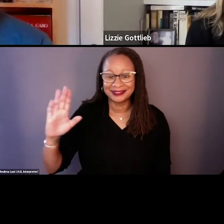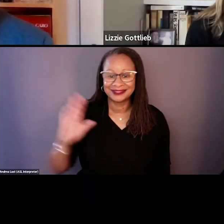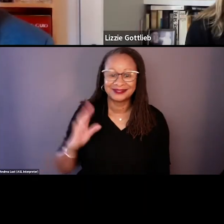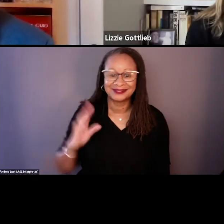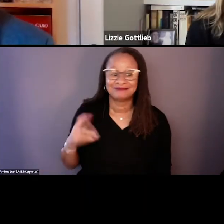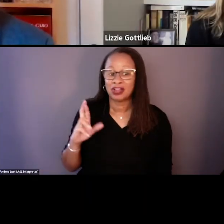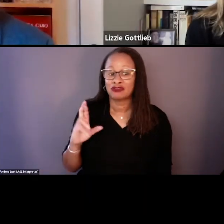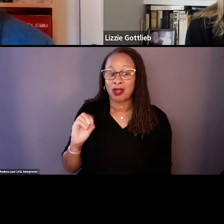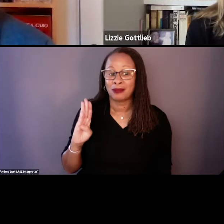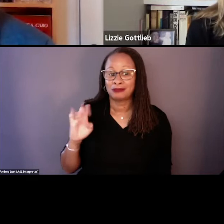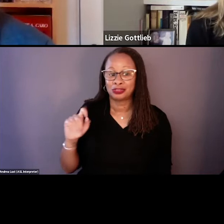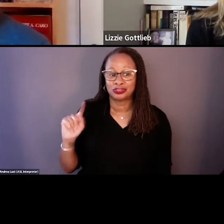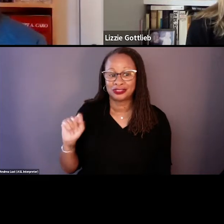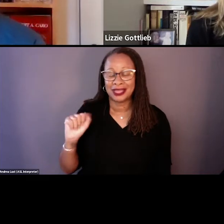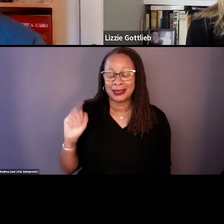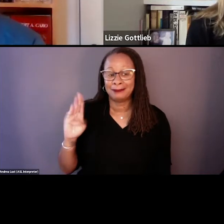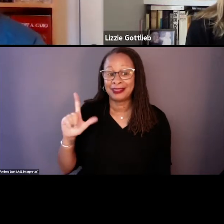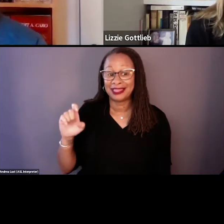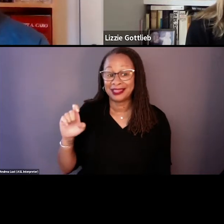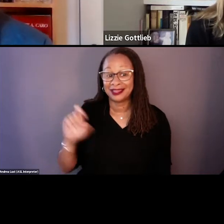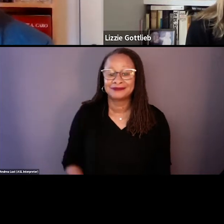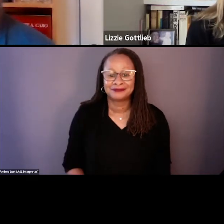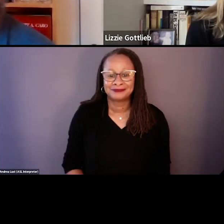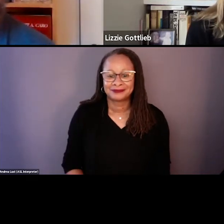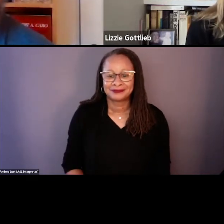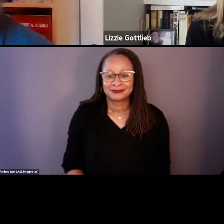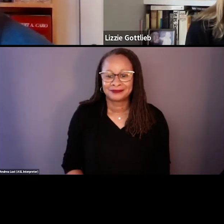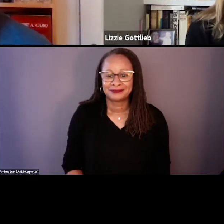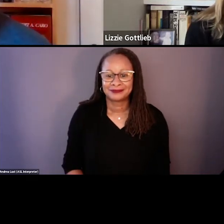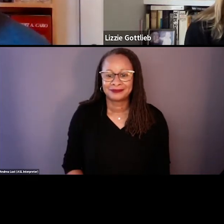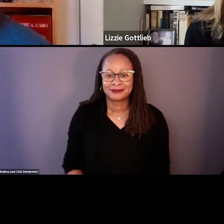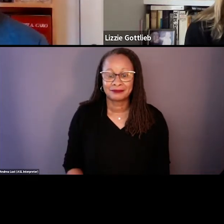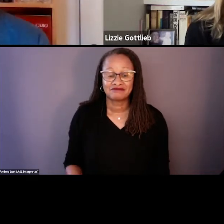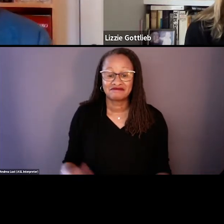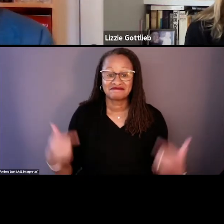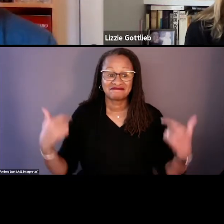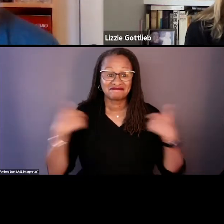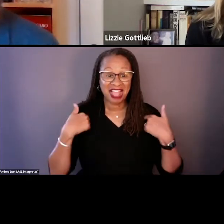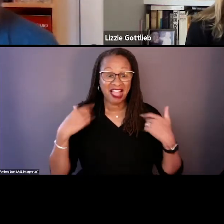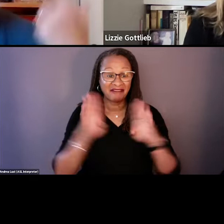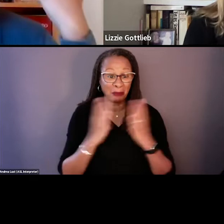Hi. Yes, I'm Robert Abele. I'm the one who has a-